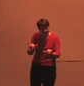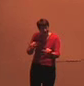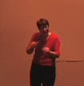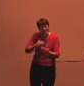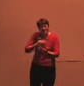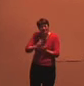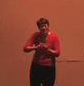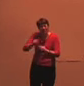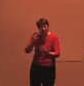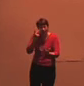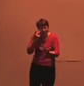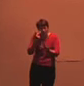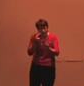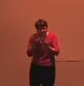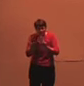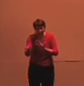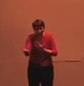And inside, we have many trees.